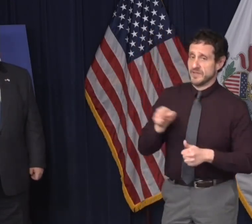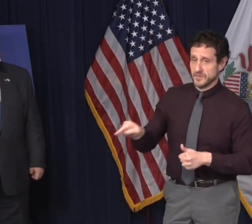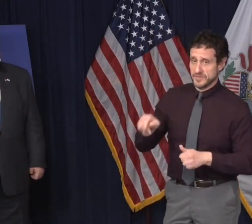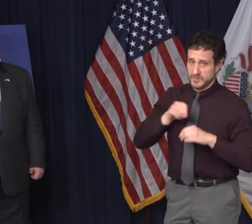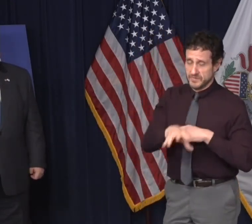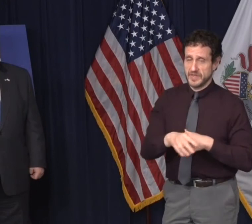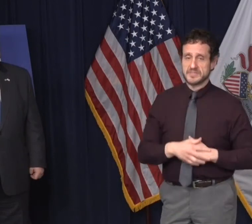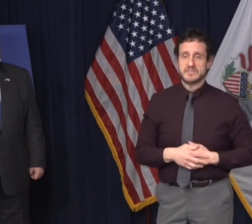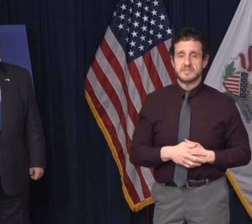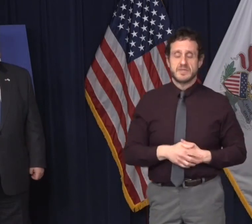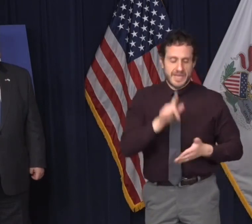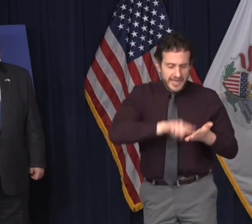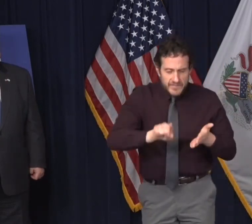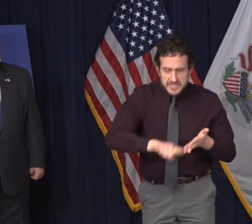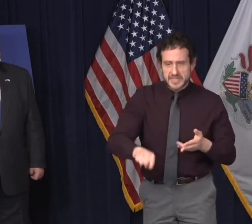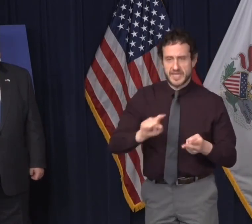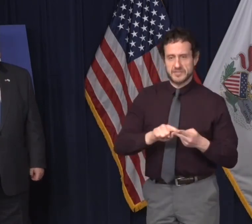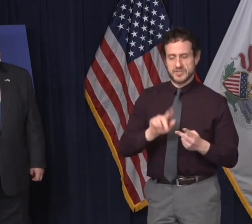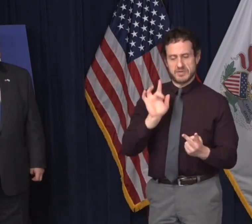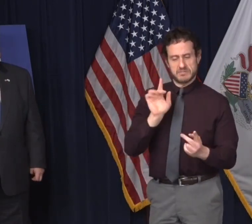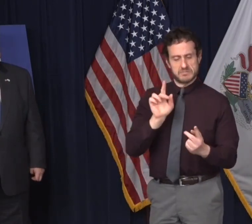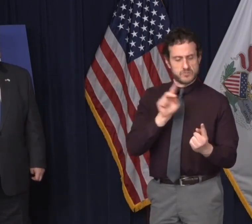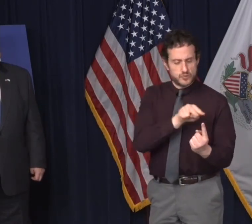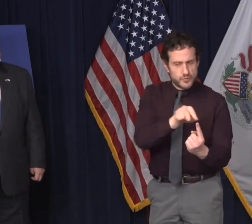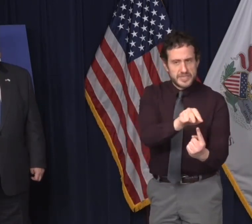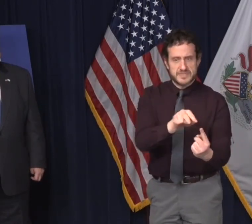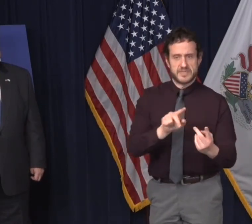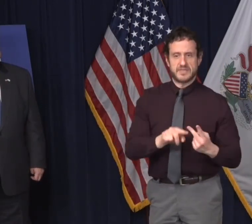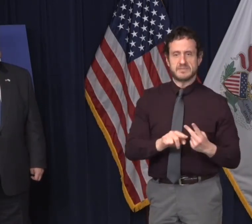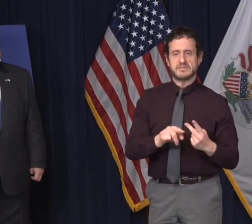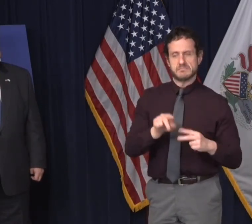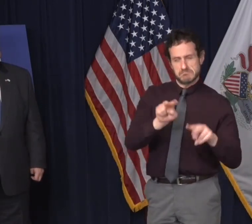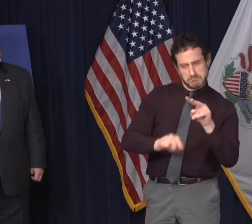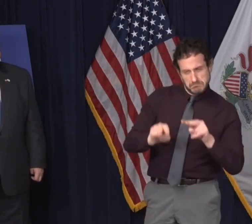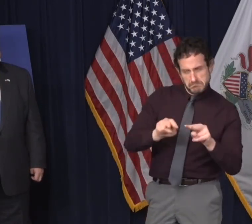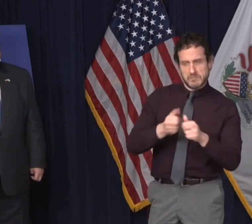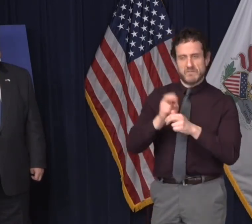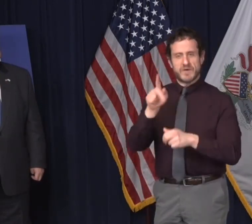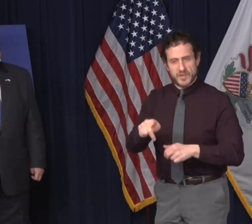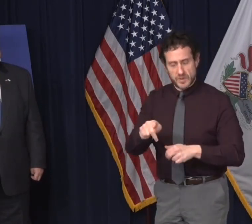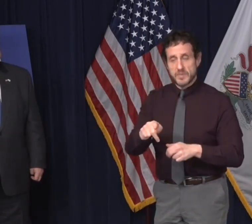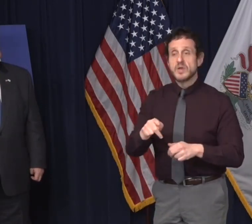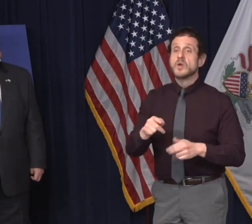DATA MANAGEMENT AND TECHNOLOGY IS NEEDEDMENT CASE INVESTIGATION, CONTACT TRACING, CONTACT FOLLOW-UP AND MONITORING